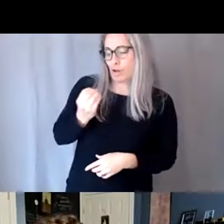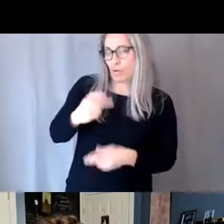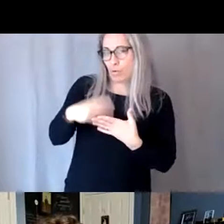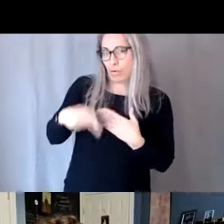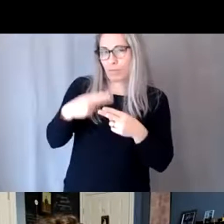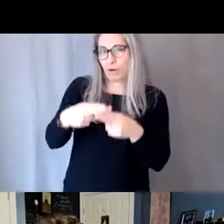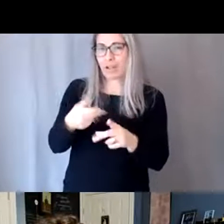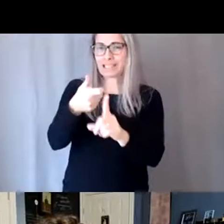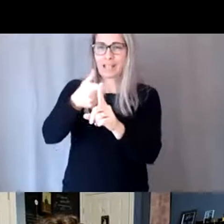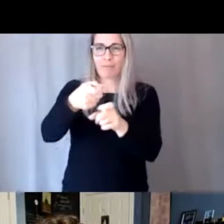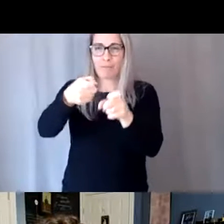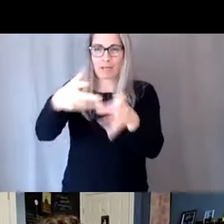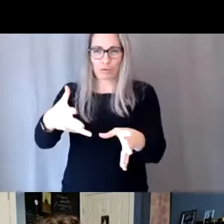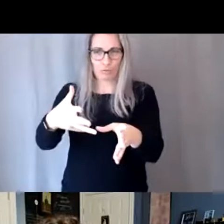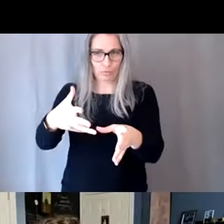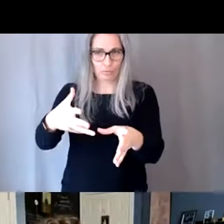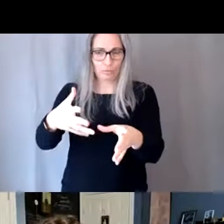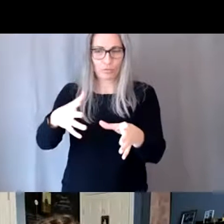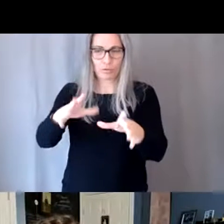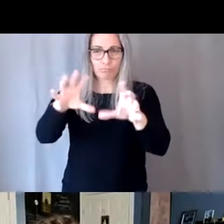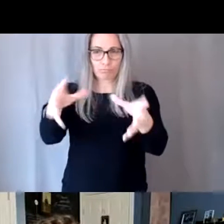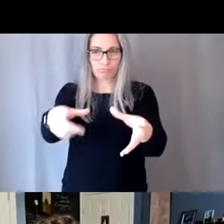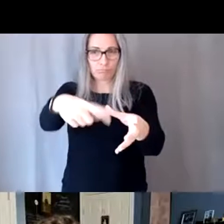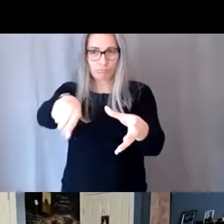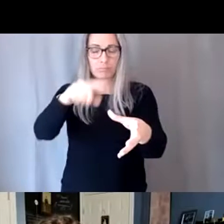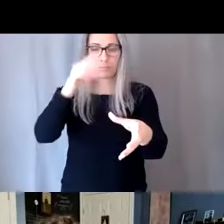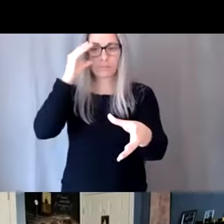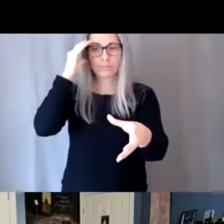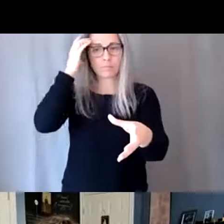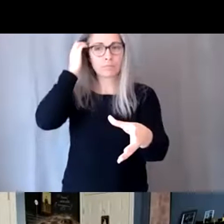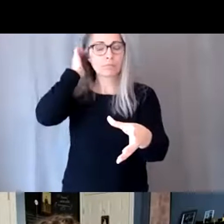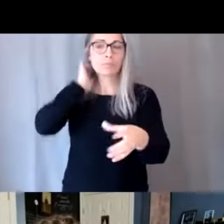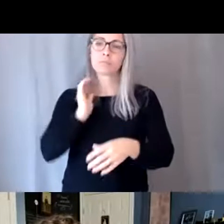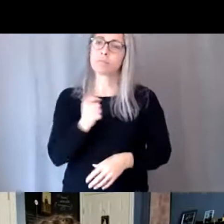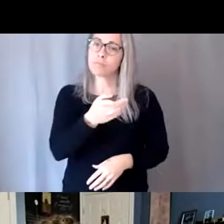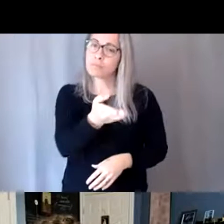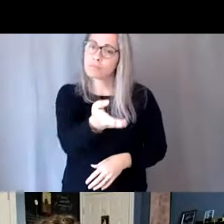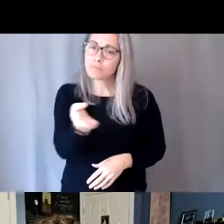actually pretty consistently prefer to hire people